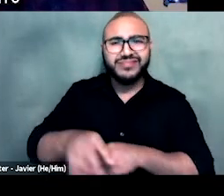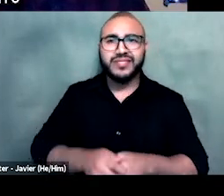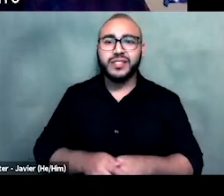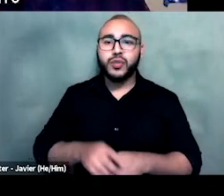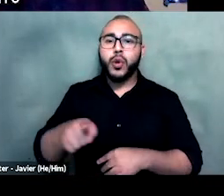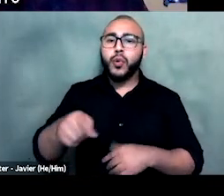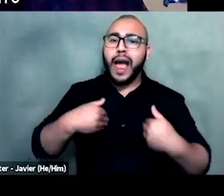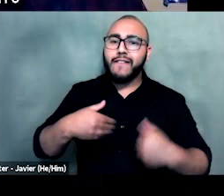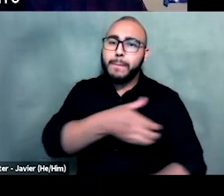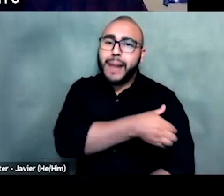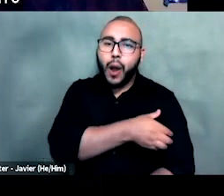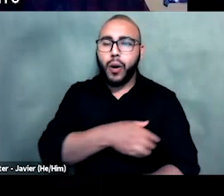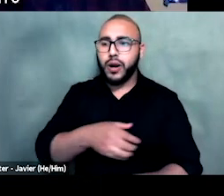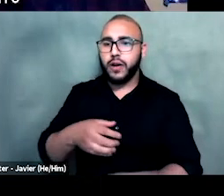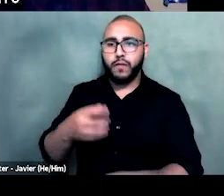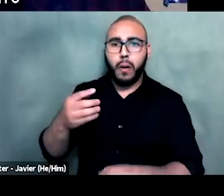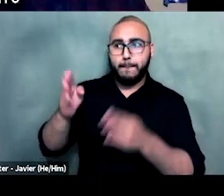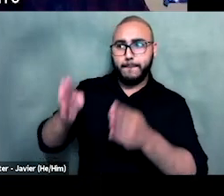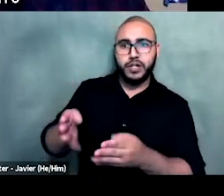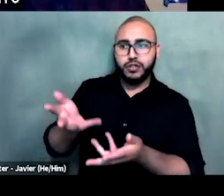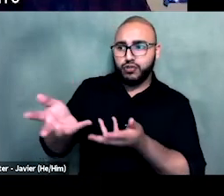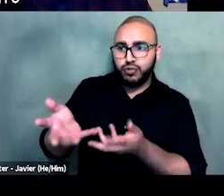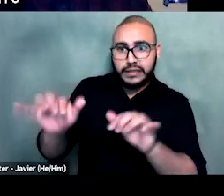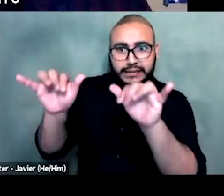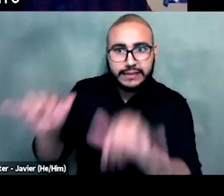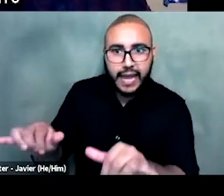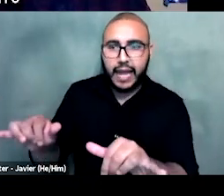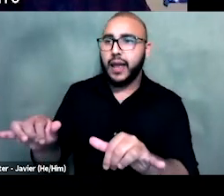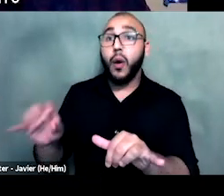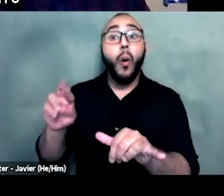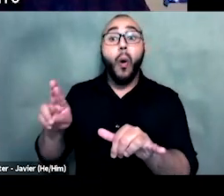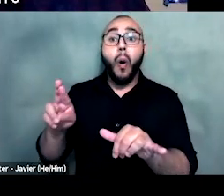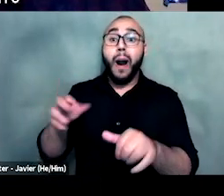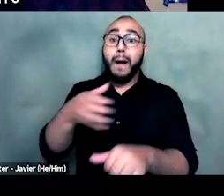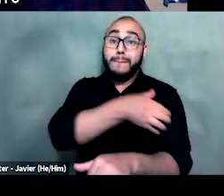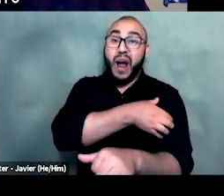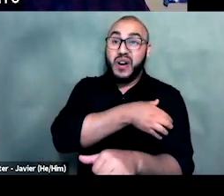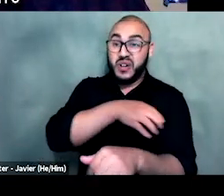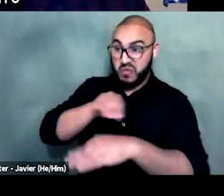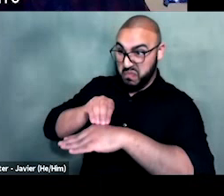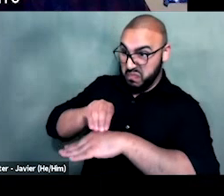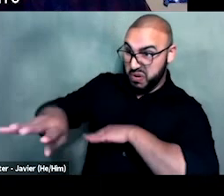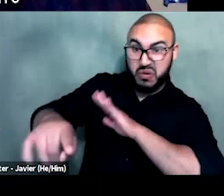somebody's day, or you have the power to do harm to somebody as well. Because of your